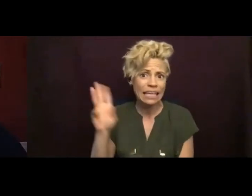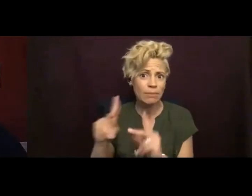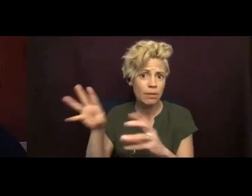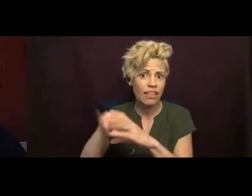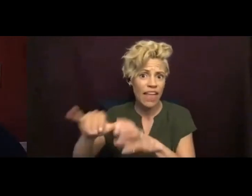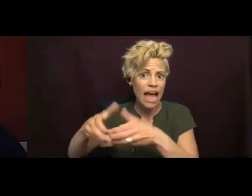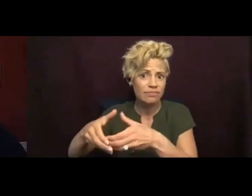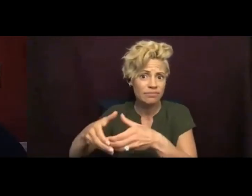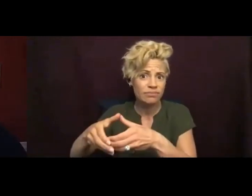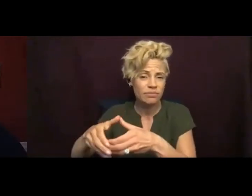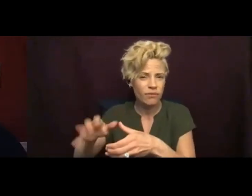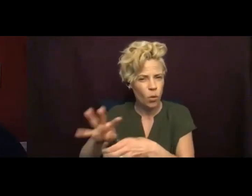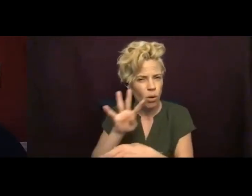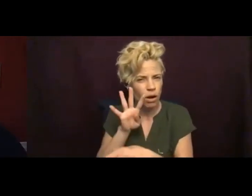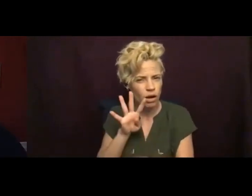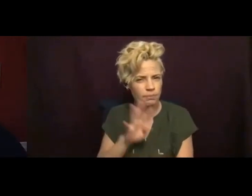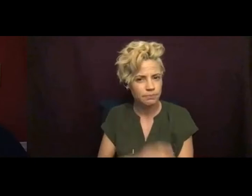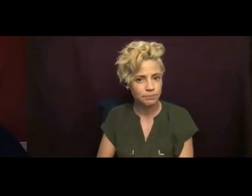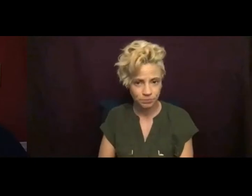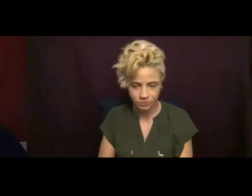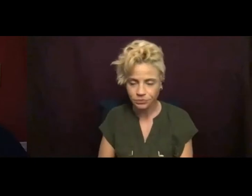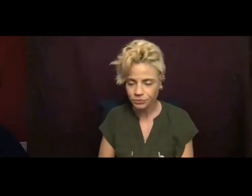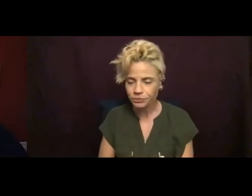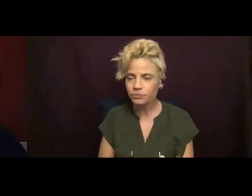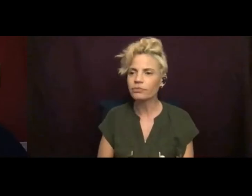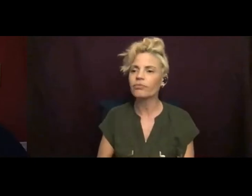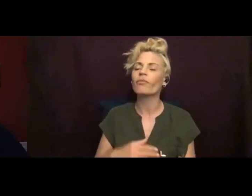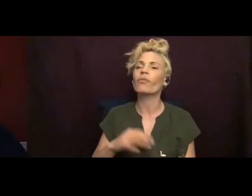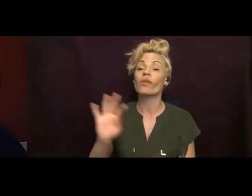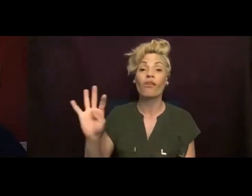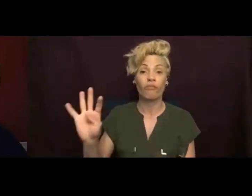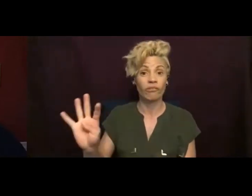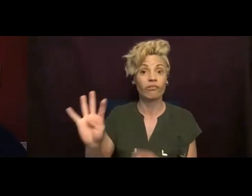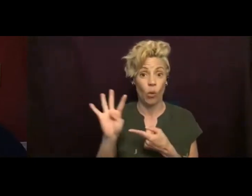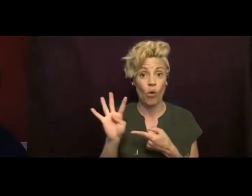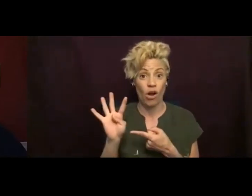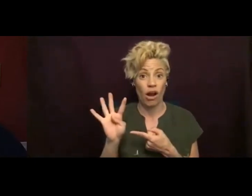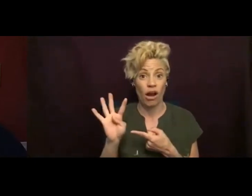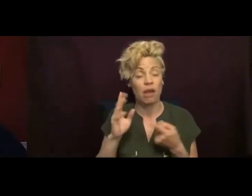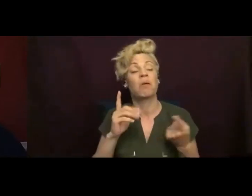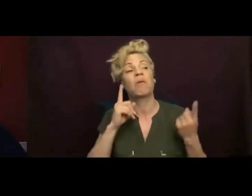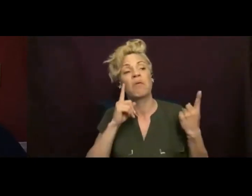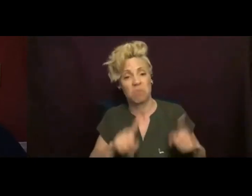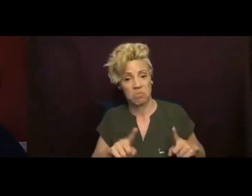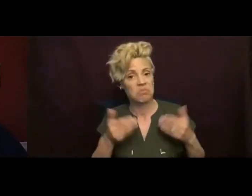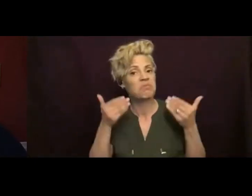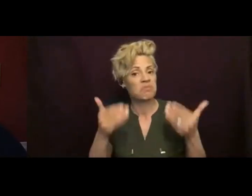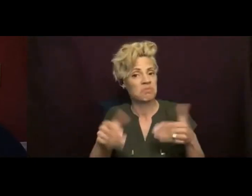Then after I got these four people to agree to let me interview them,